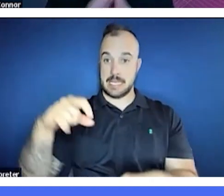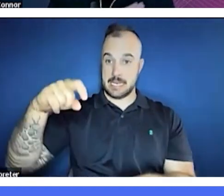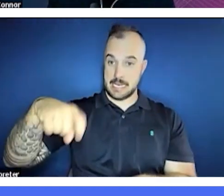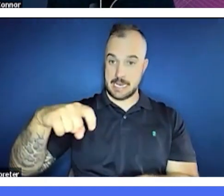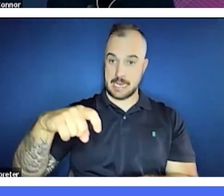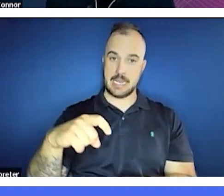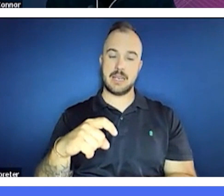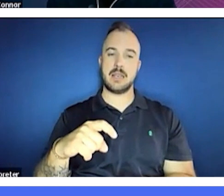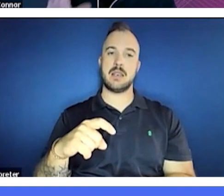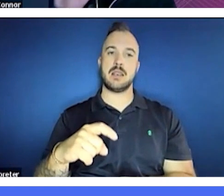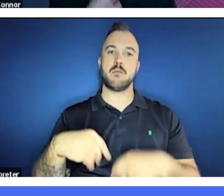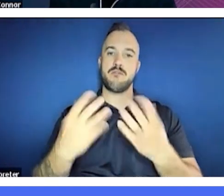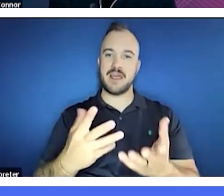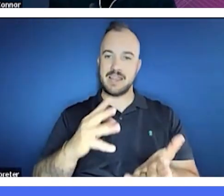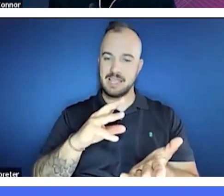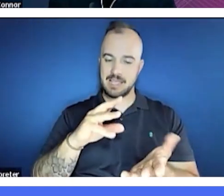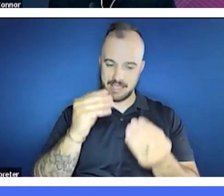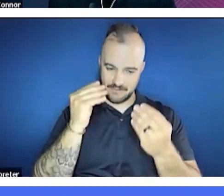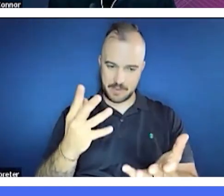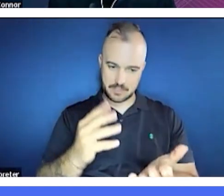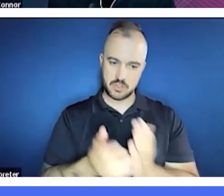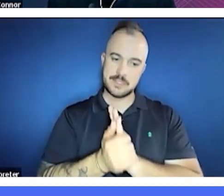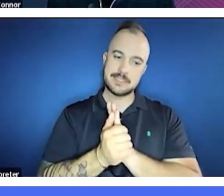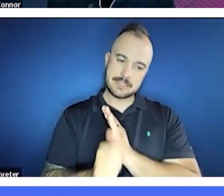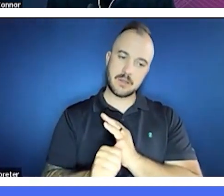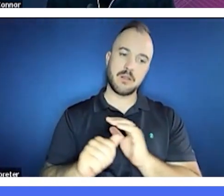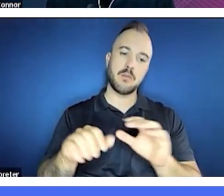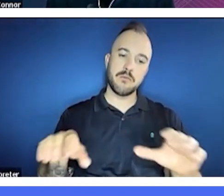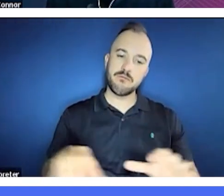We're providing that information and skill and we're providing that performance support to somebody along the way.